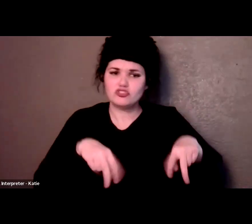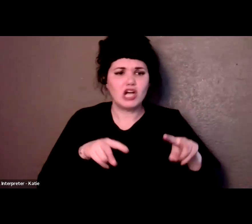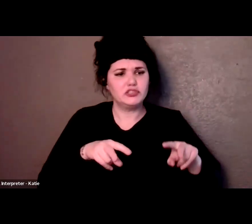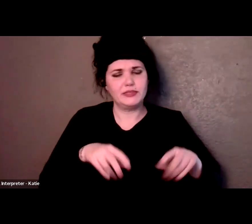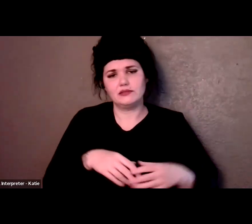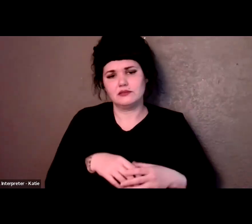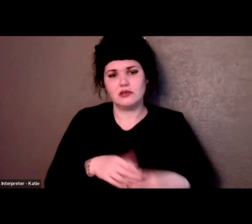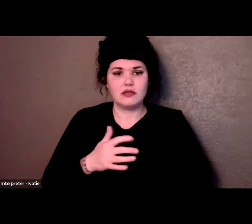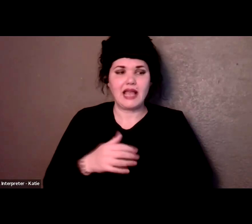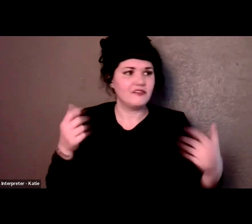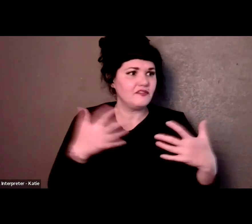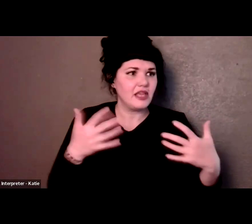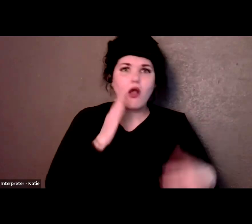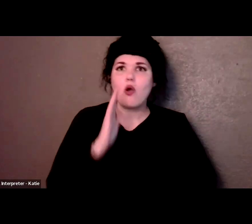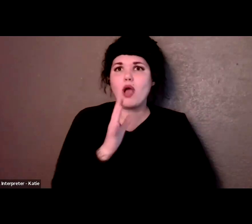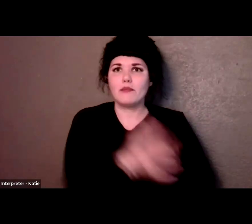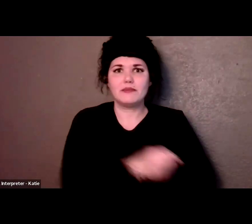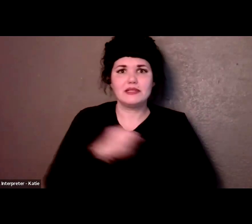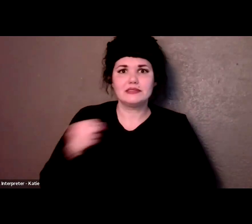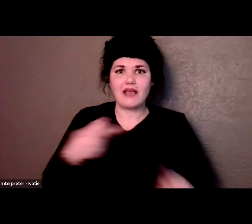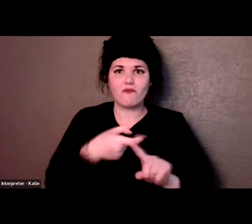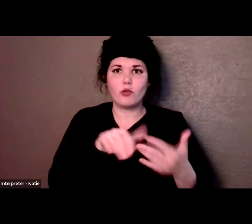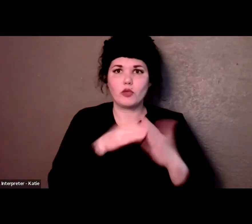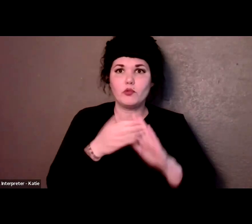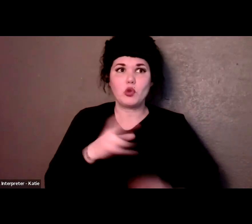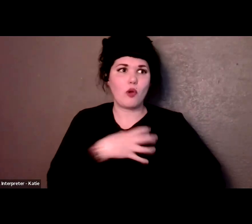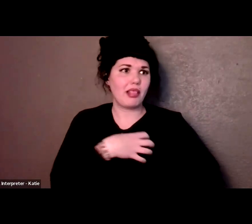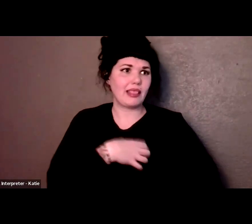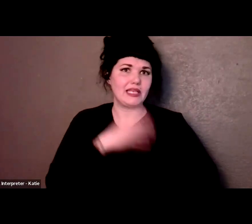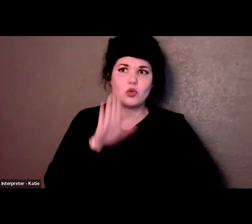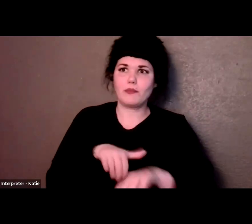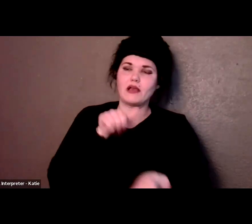that likely the police are going to be called and we train organizations around the world on